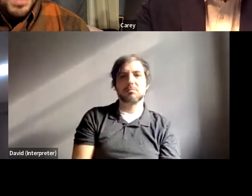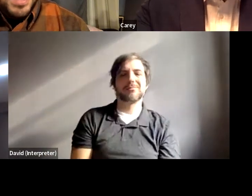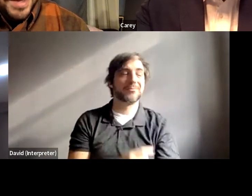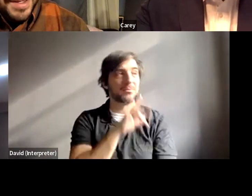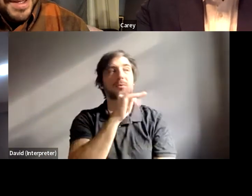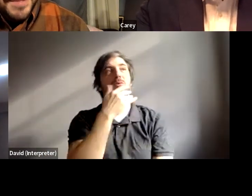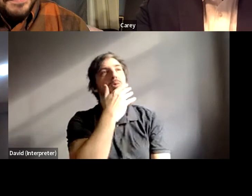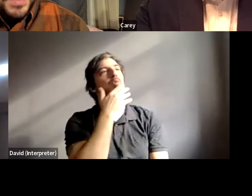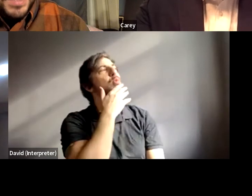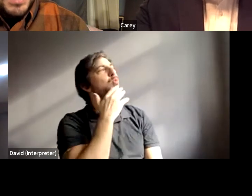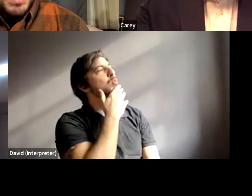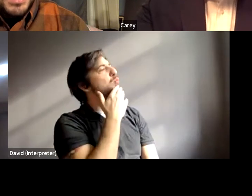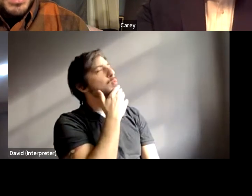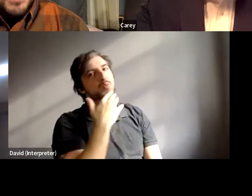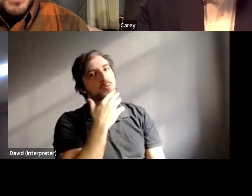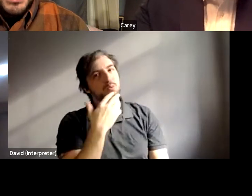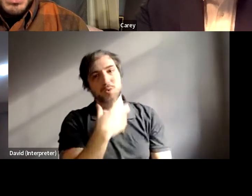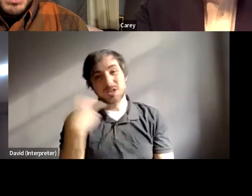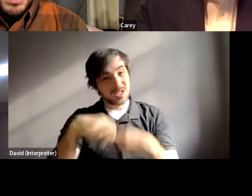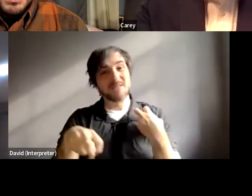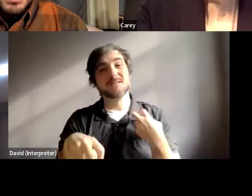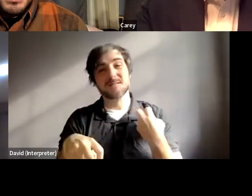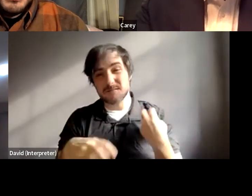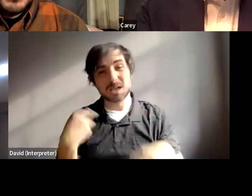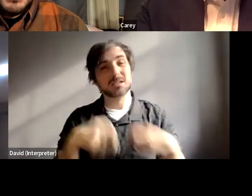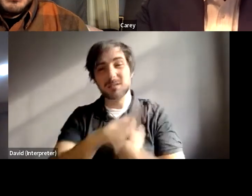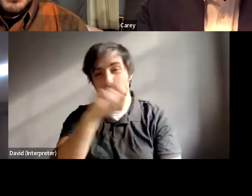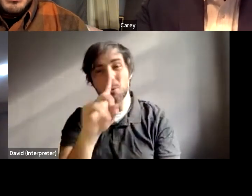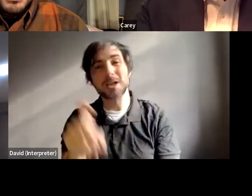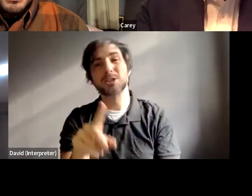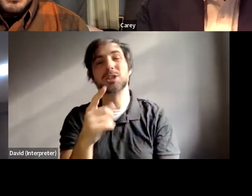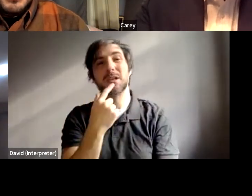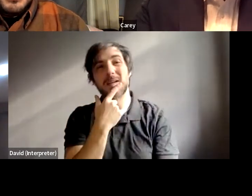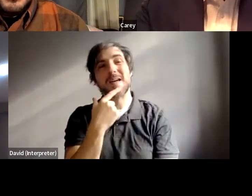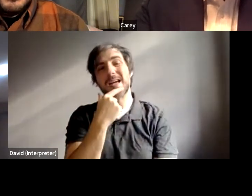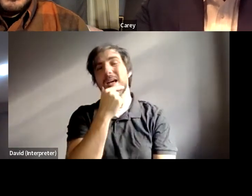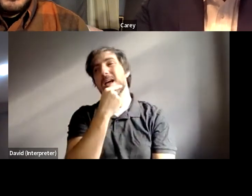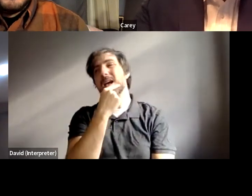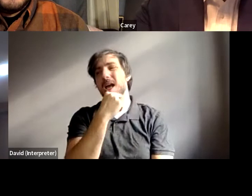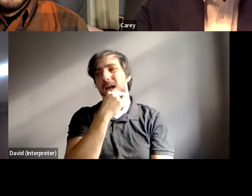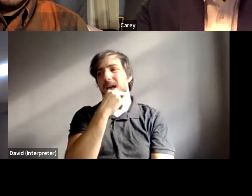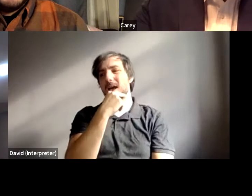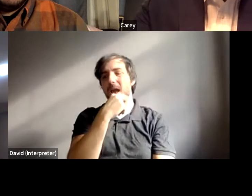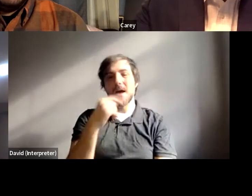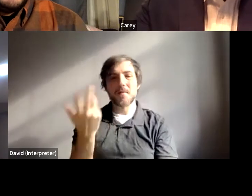that's a tough question . There is a sense of